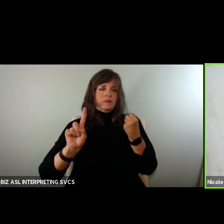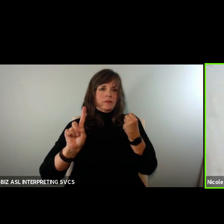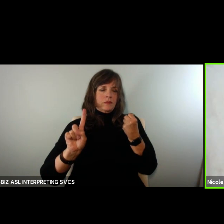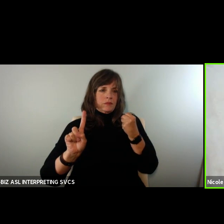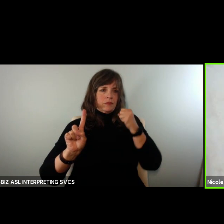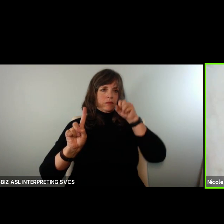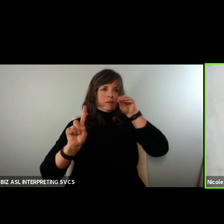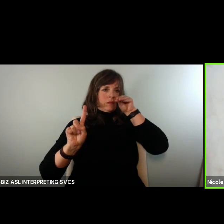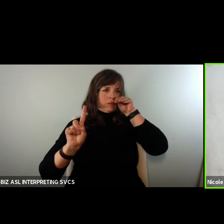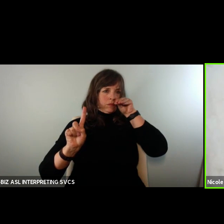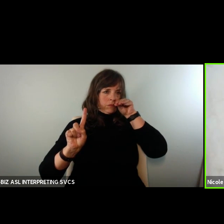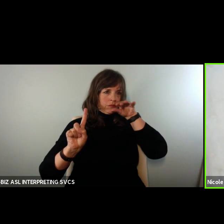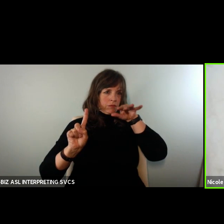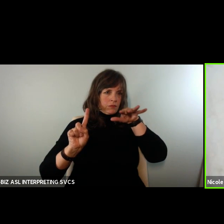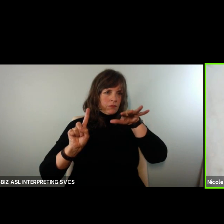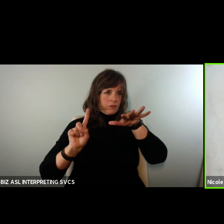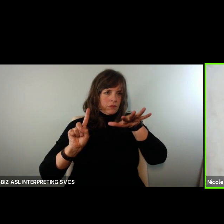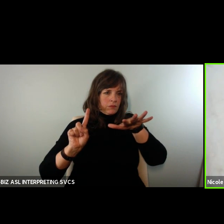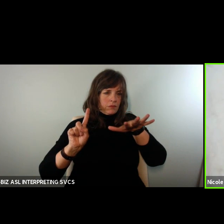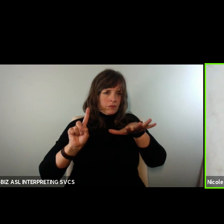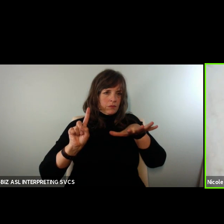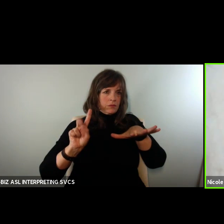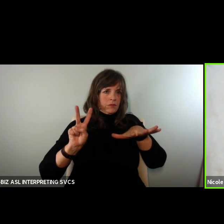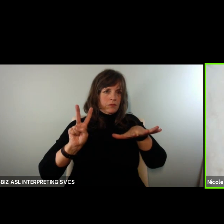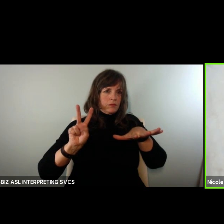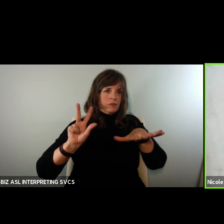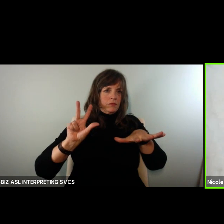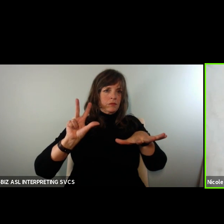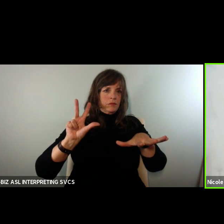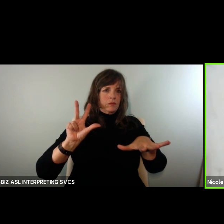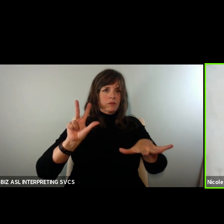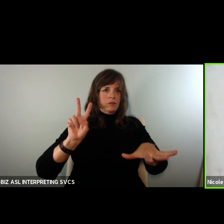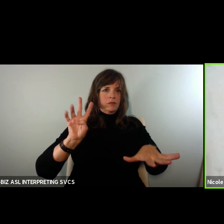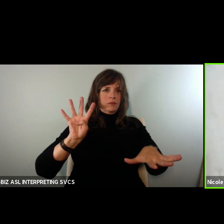Exhale, one, two, three, four, five.